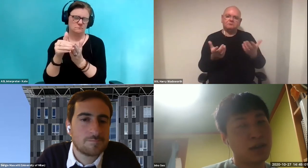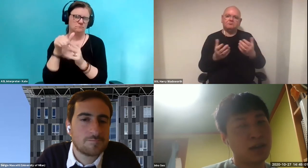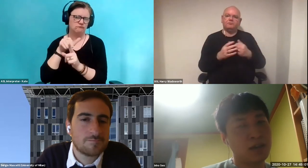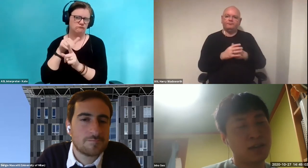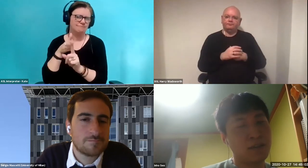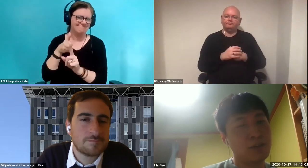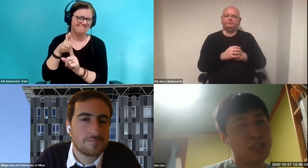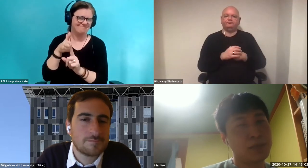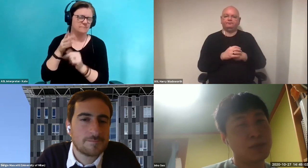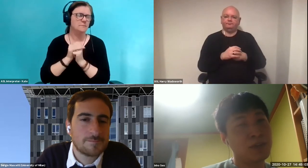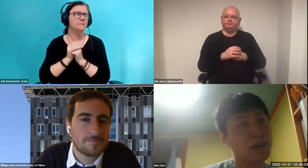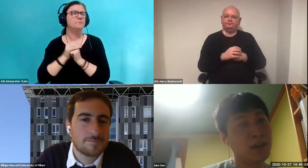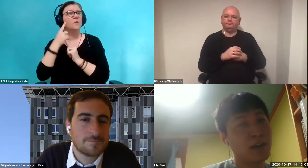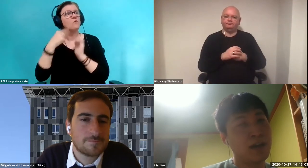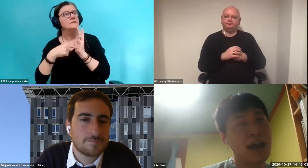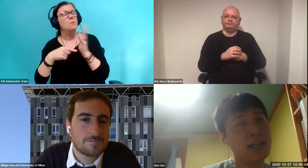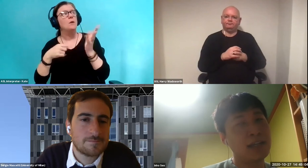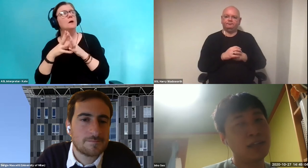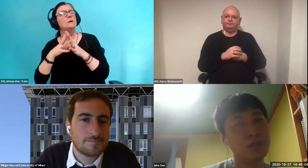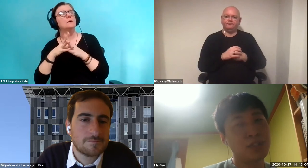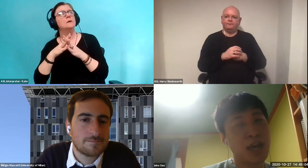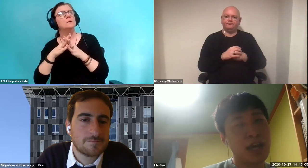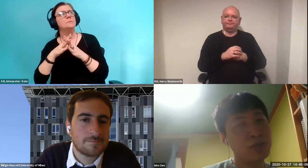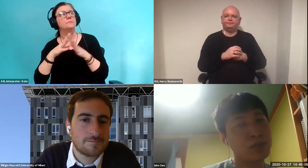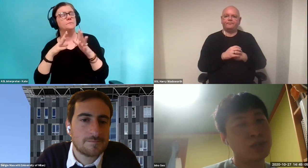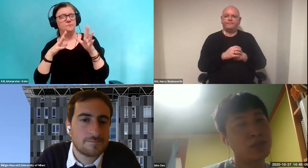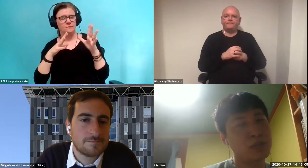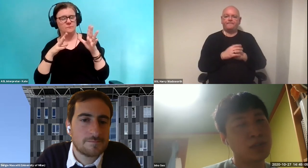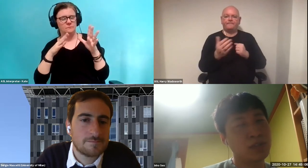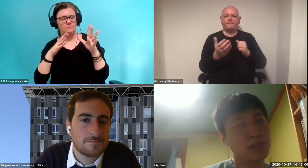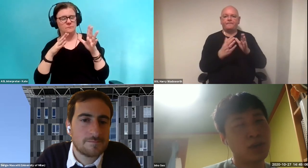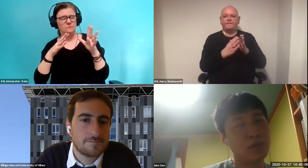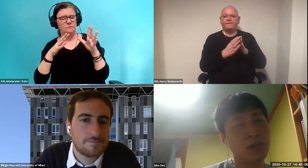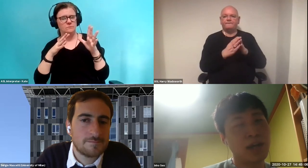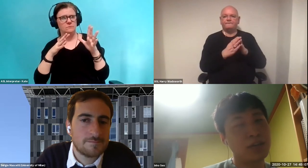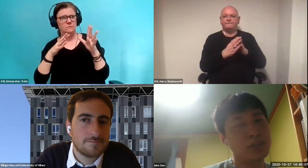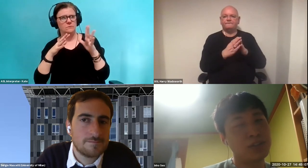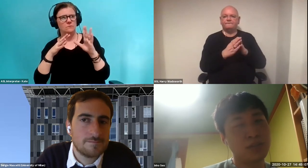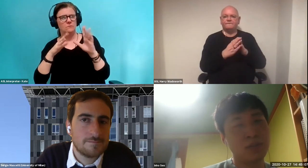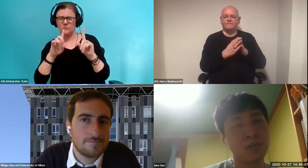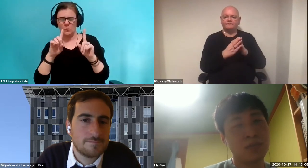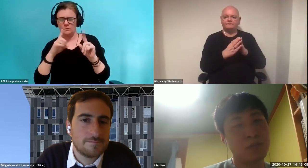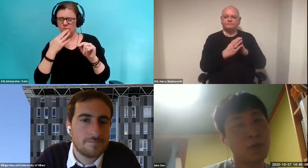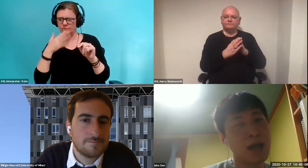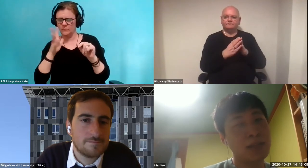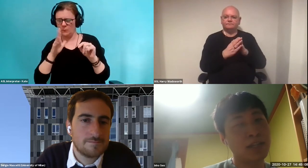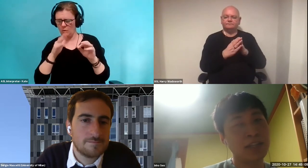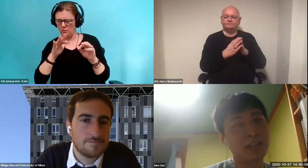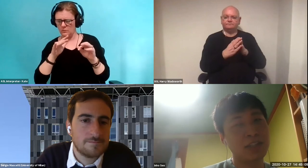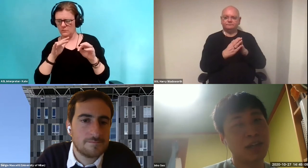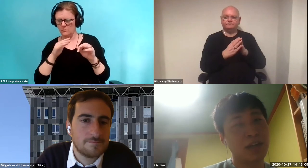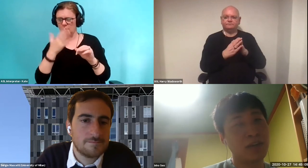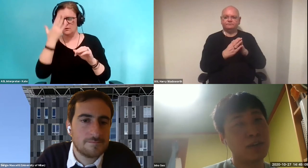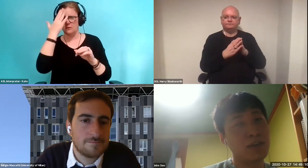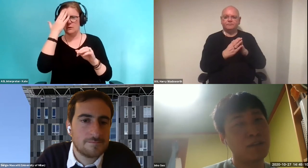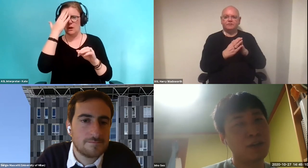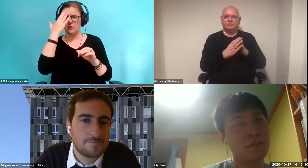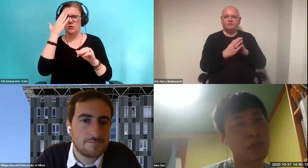uh for example I use I used to know I used to know the what the characters are in front of me